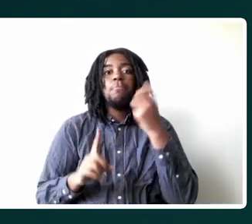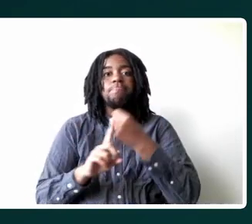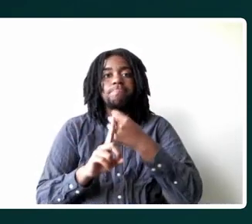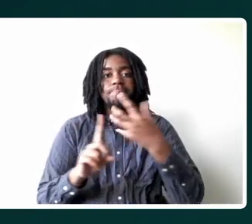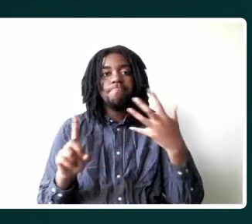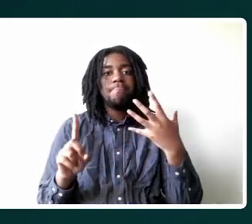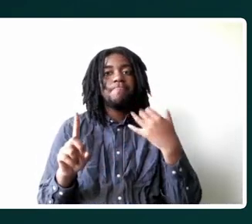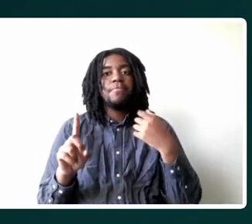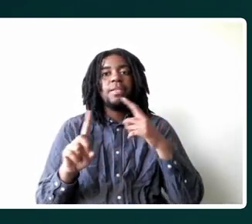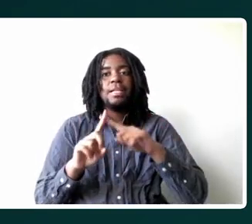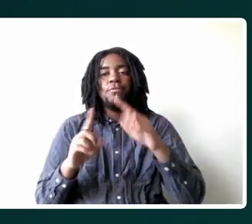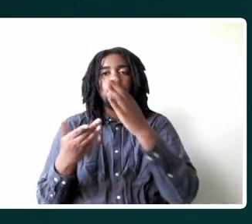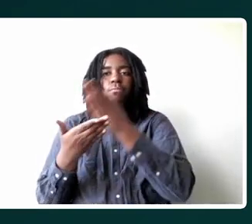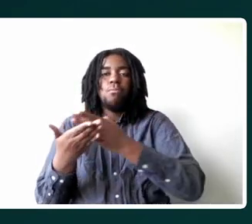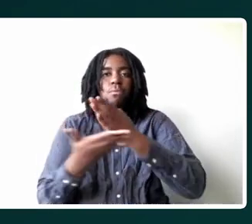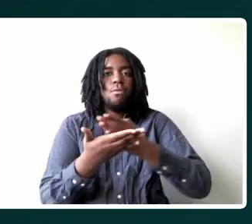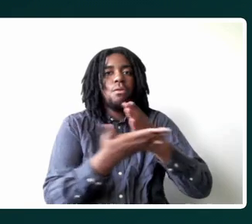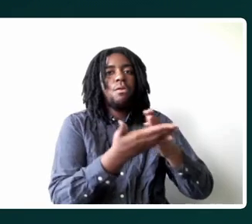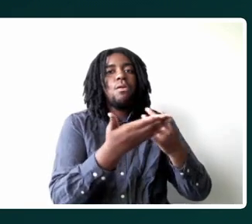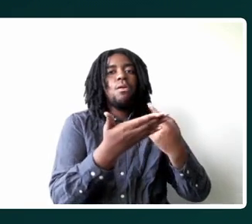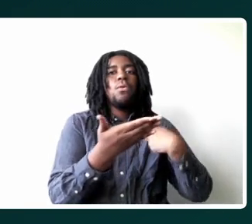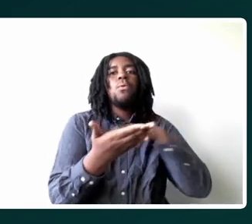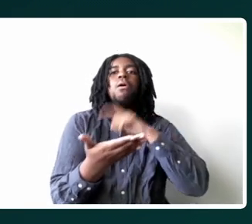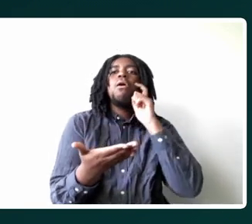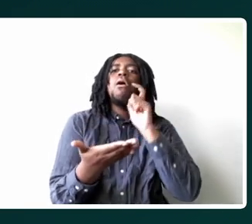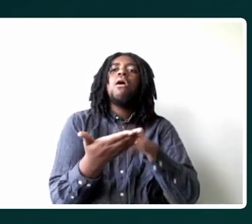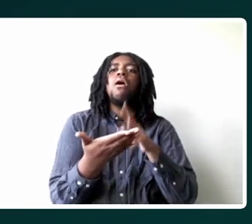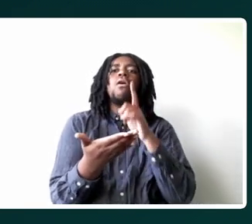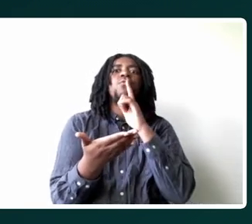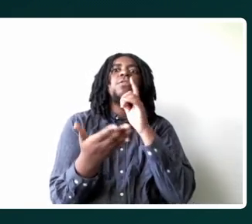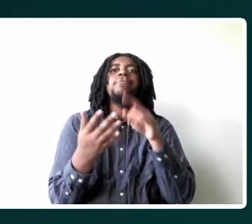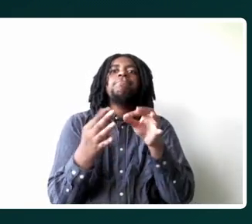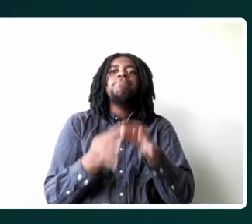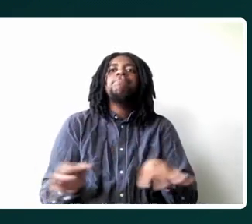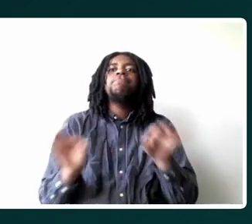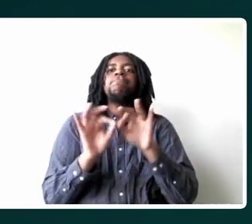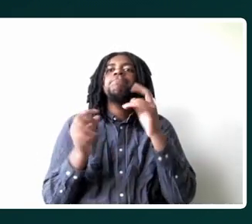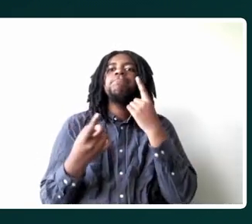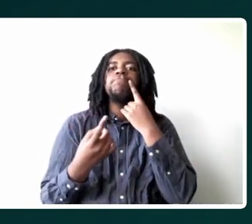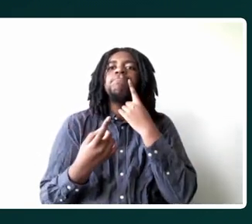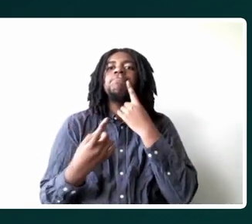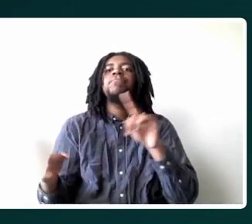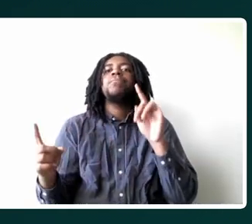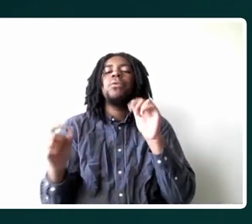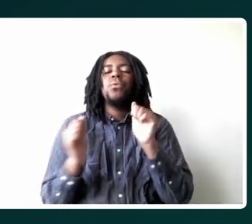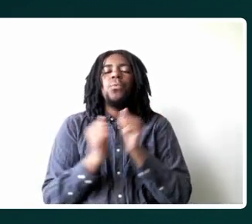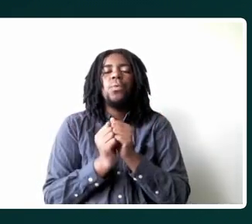that we have found to be crucial to successful programming with multilingual learner families